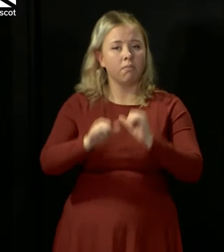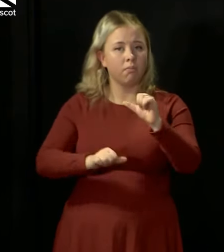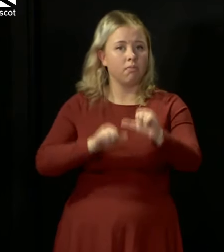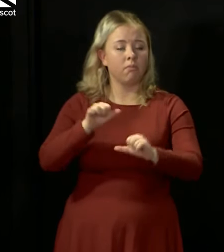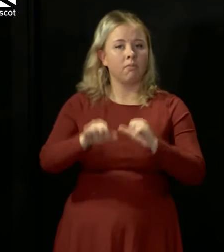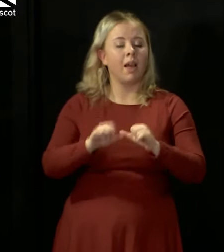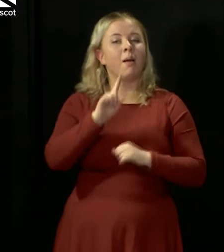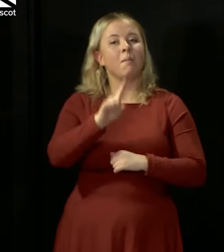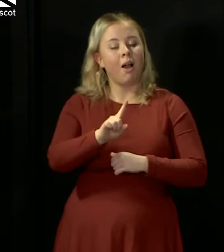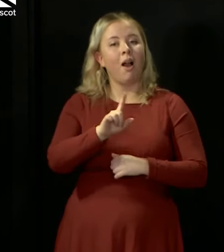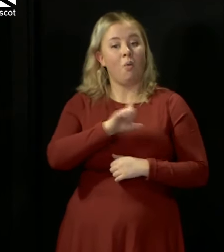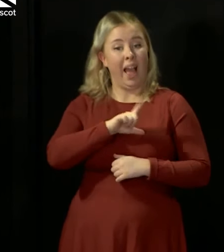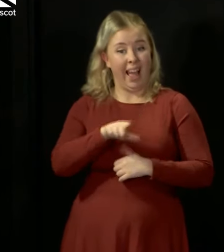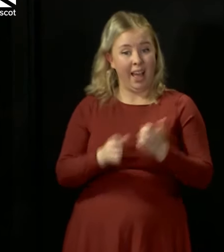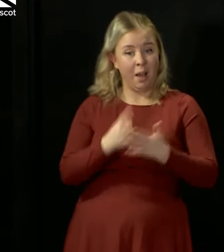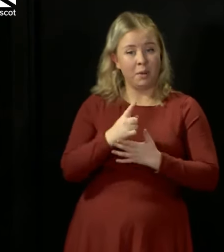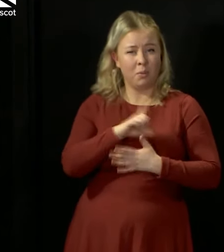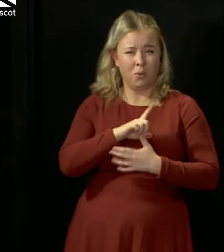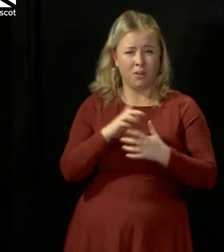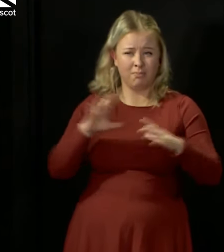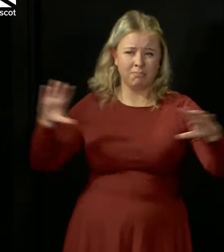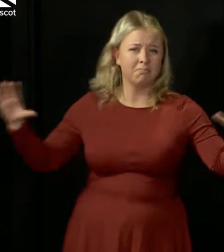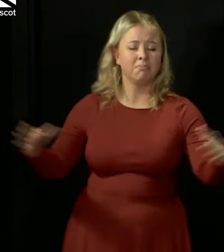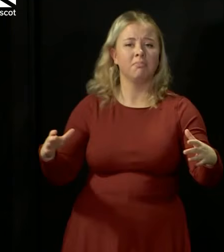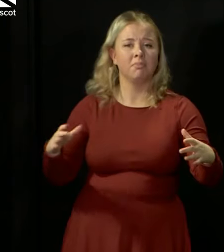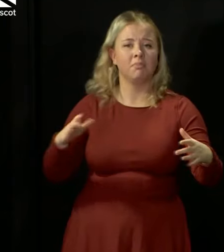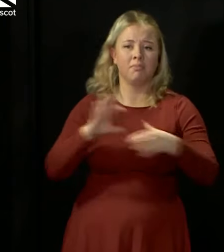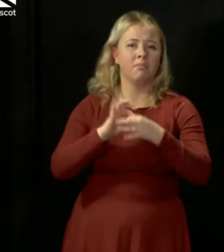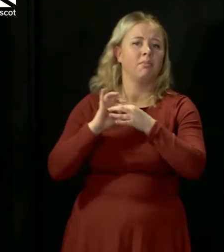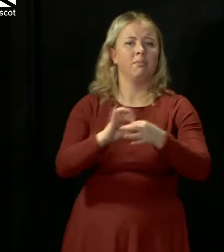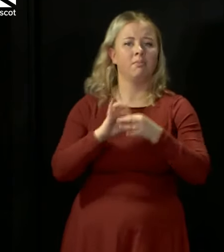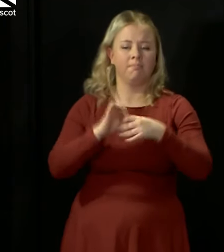has only been made because of the massive collective effort to stick with the lockdown